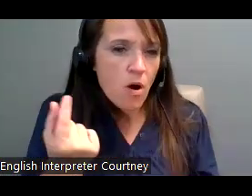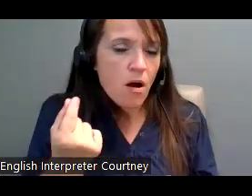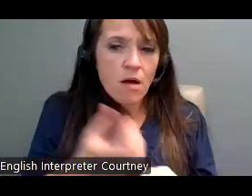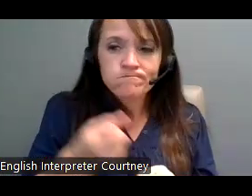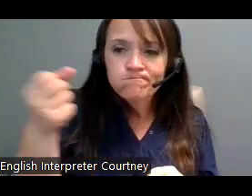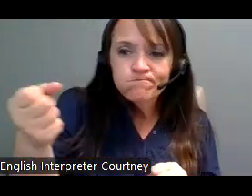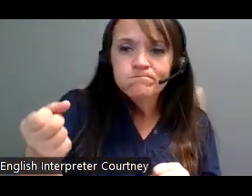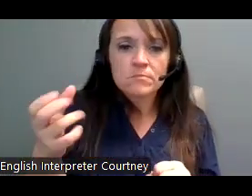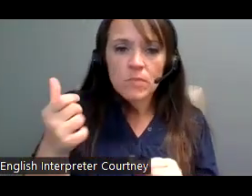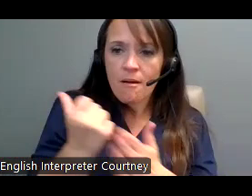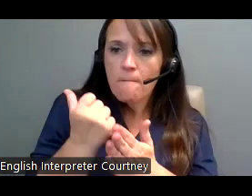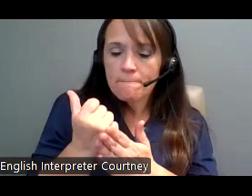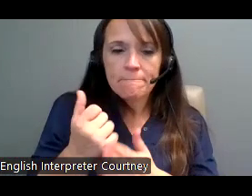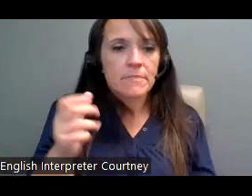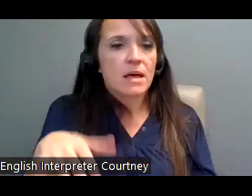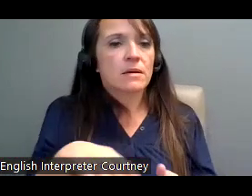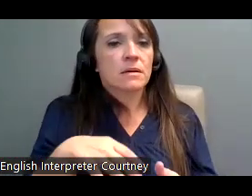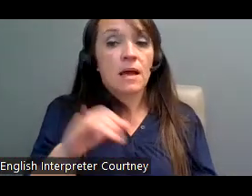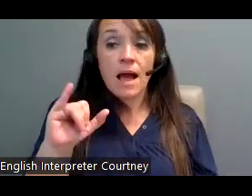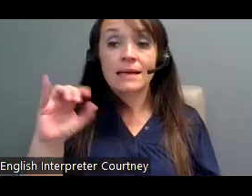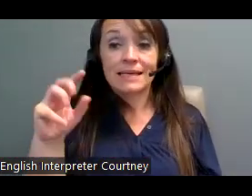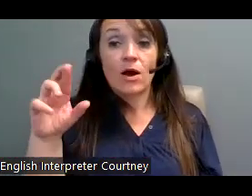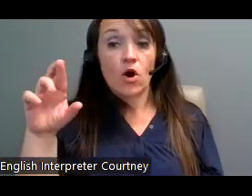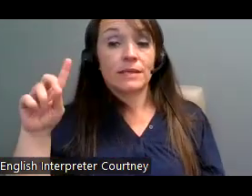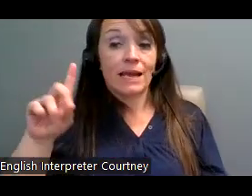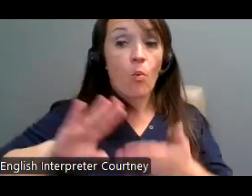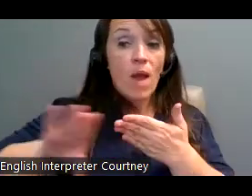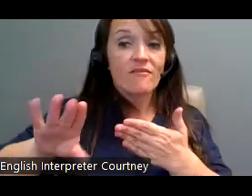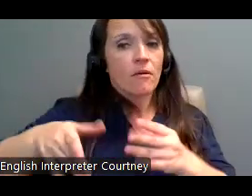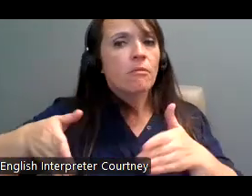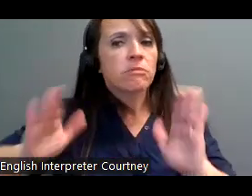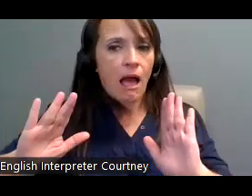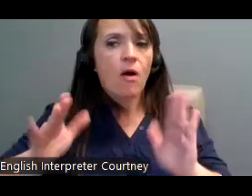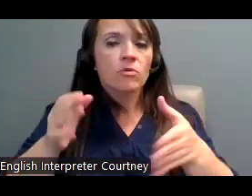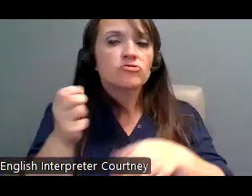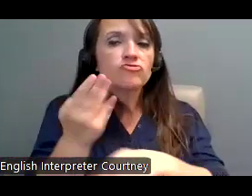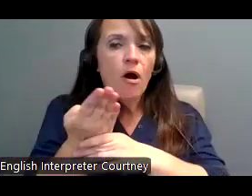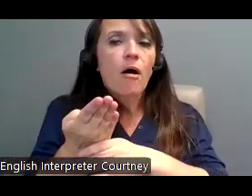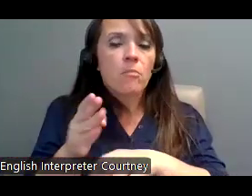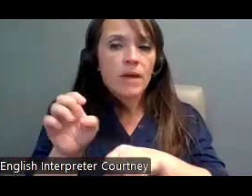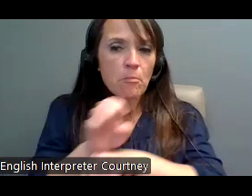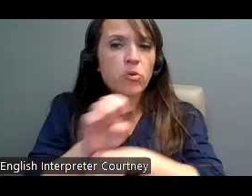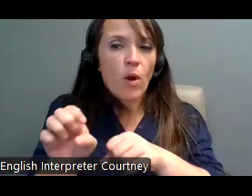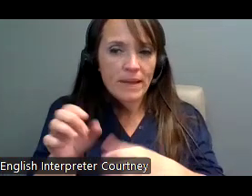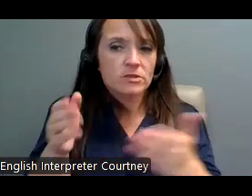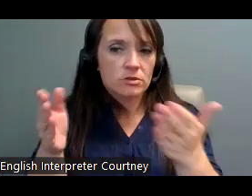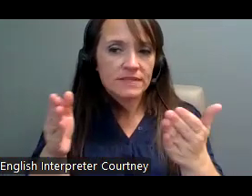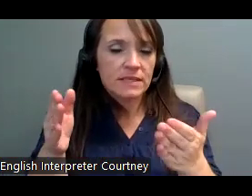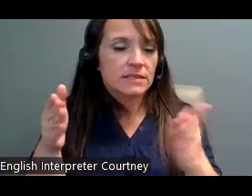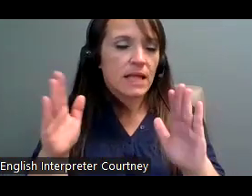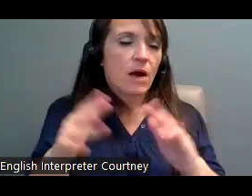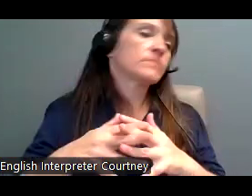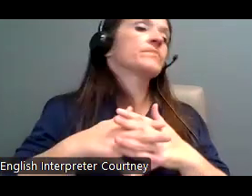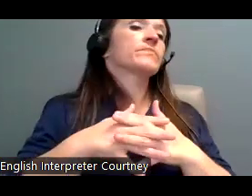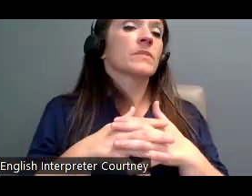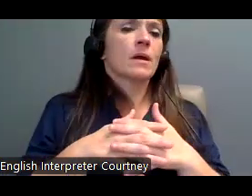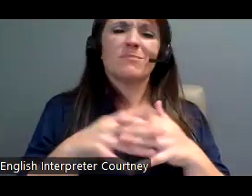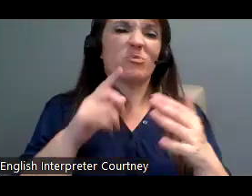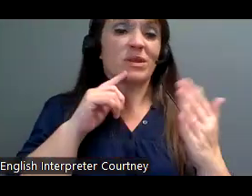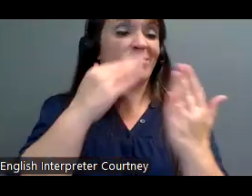that is within the waiver we can do as well. There is a whole list and I am happy to provide a